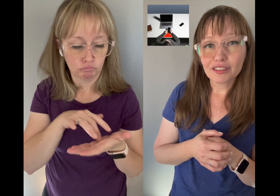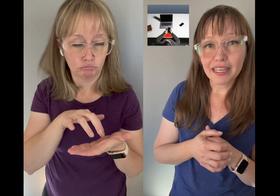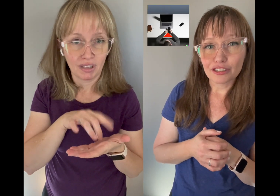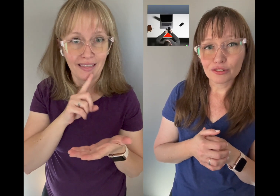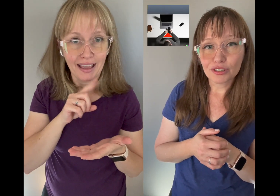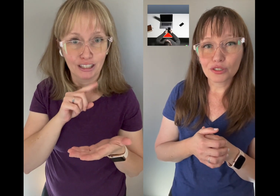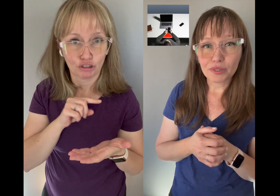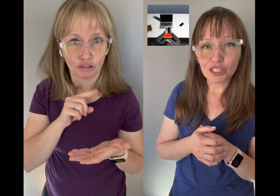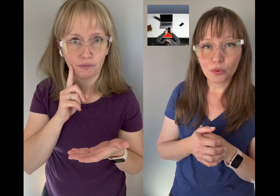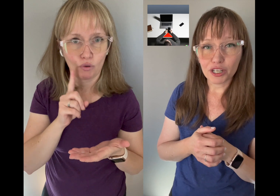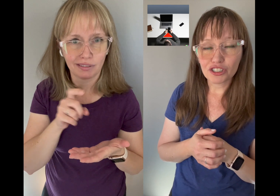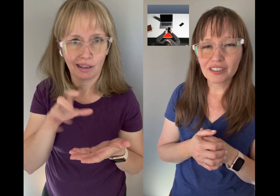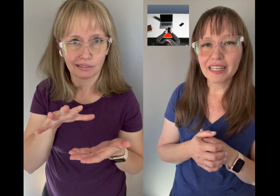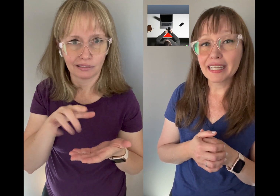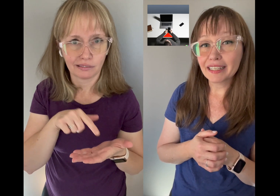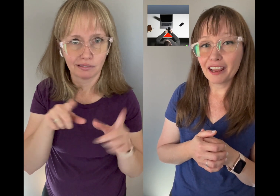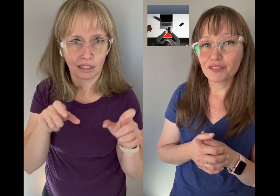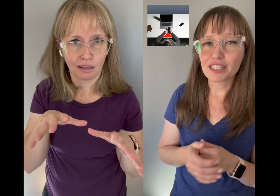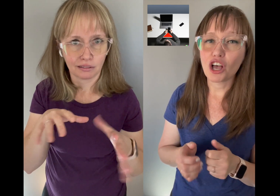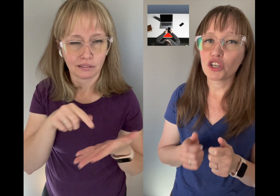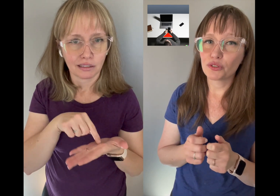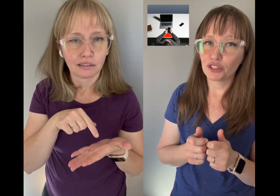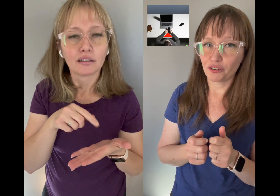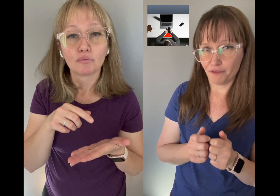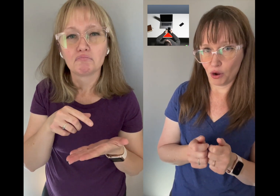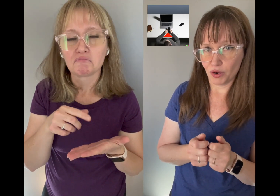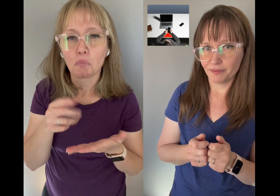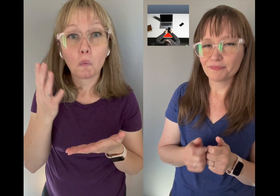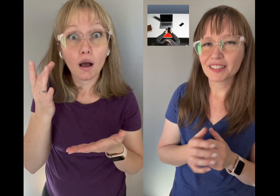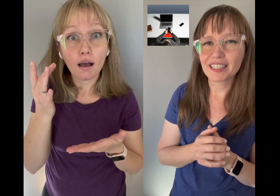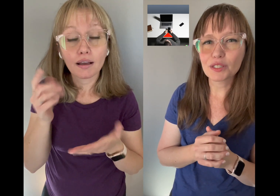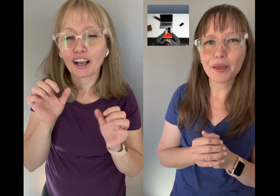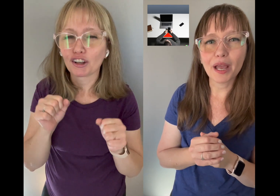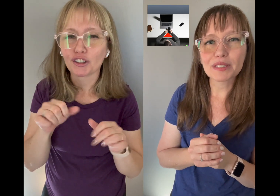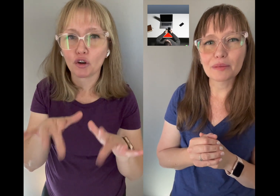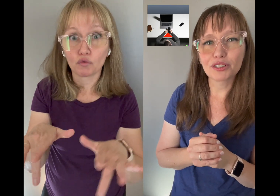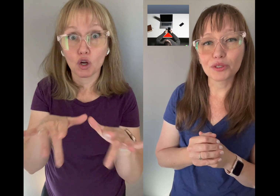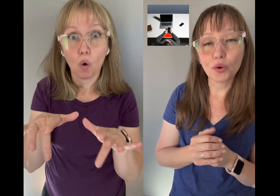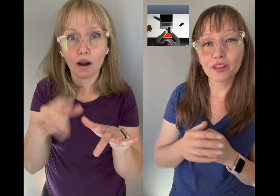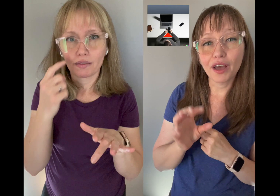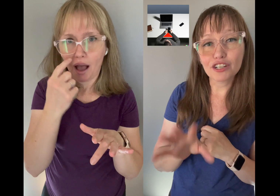the answers to each question in canvas using their phone this way I was able to record the eye